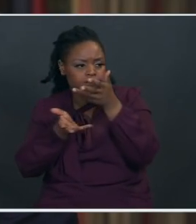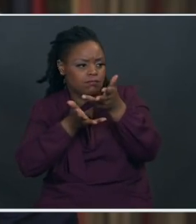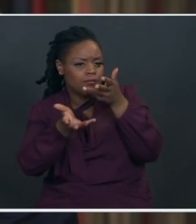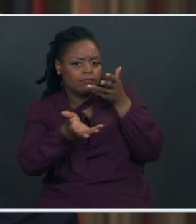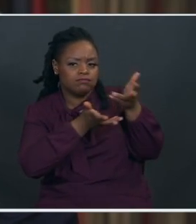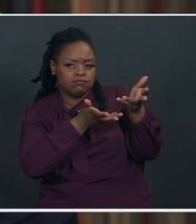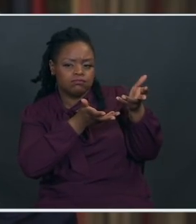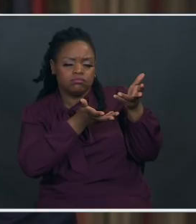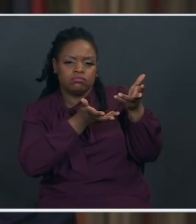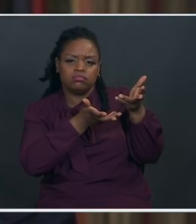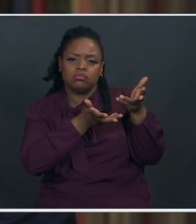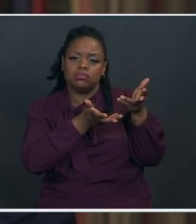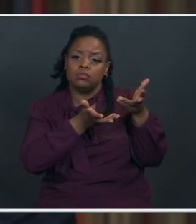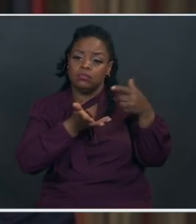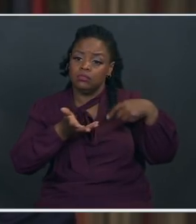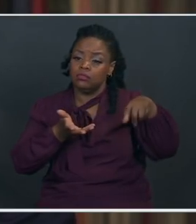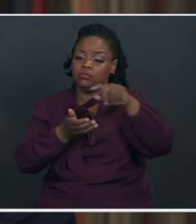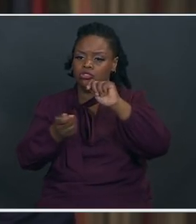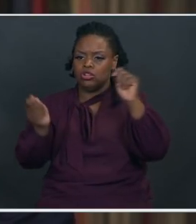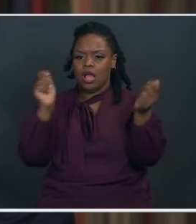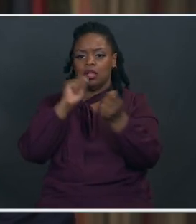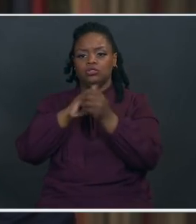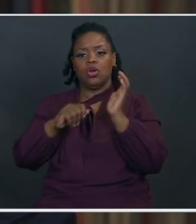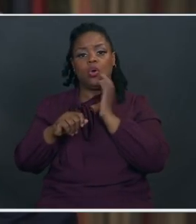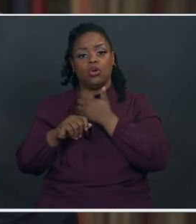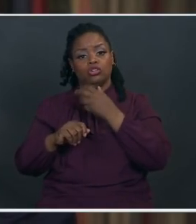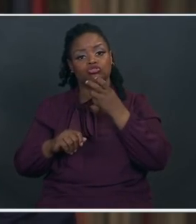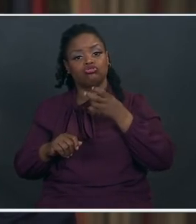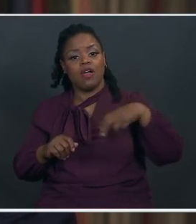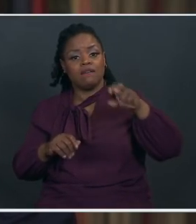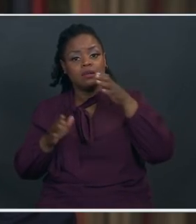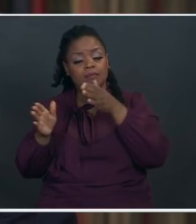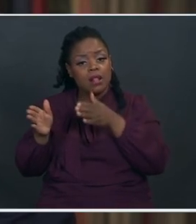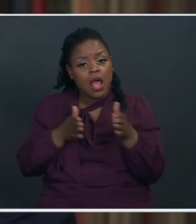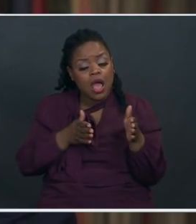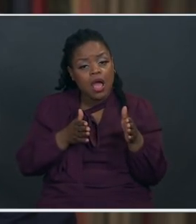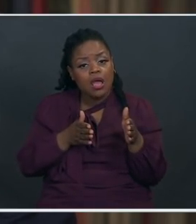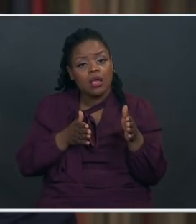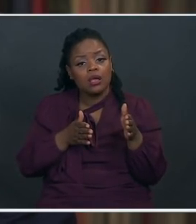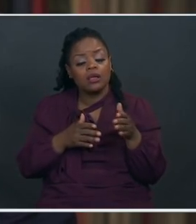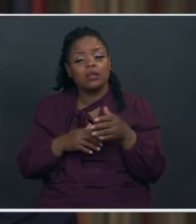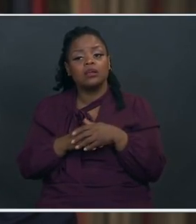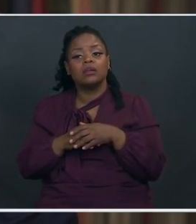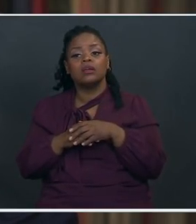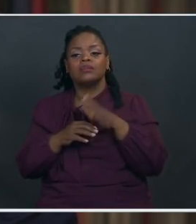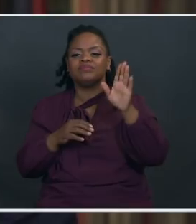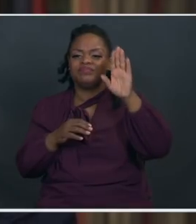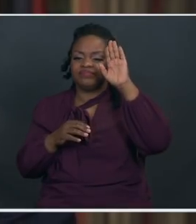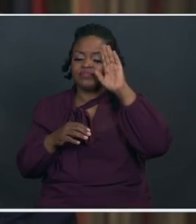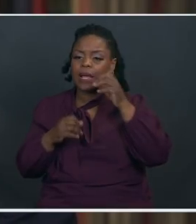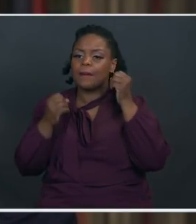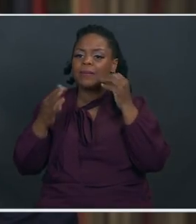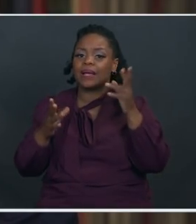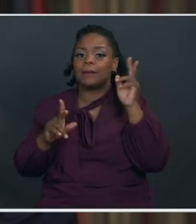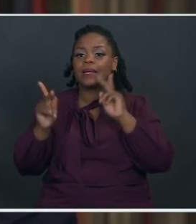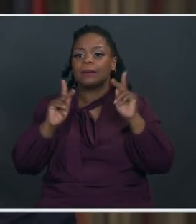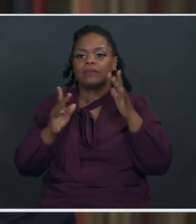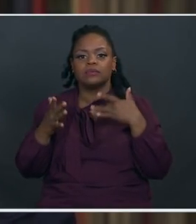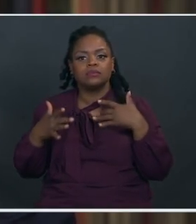revised travel restrictions and more. Now, I know that many Americans are anxious and eager to get vaccinated.